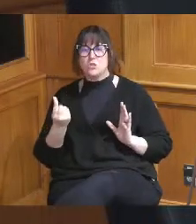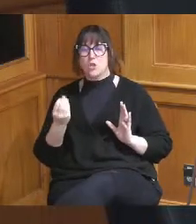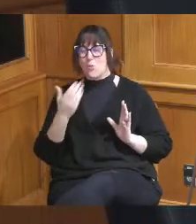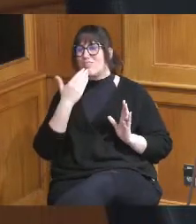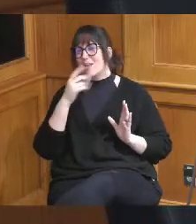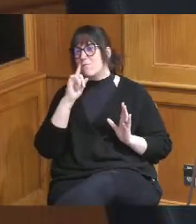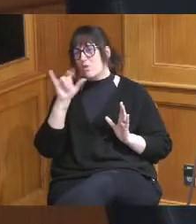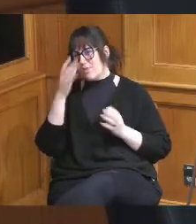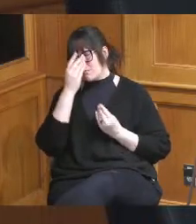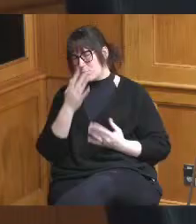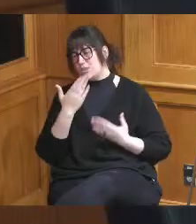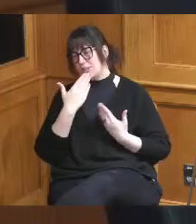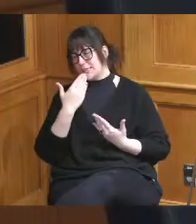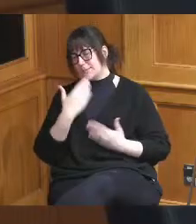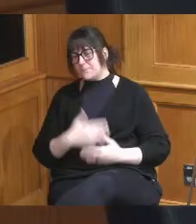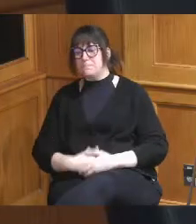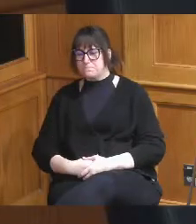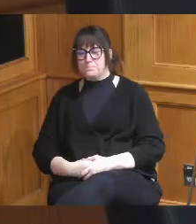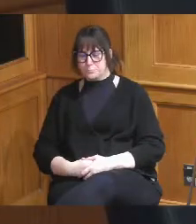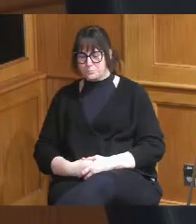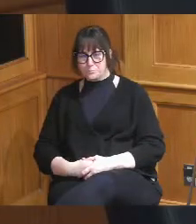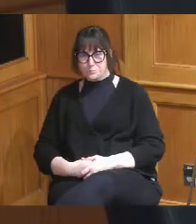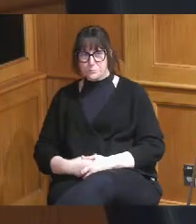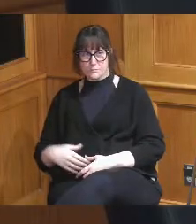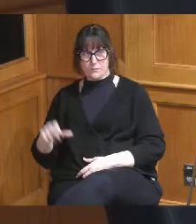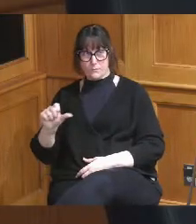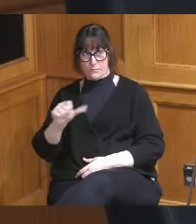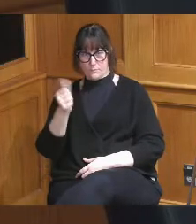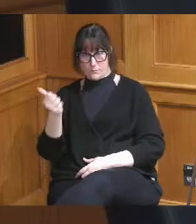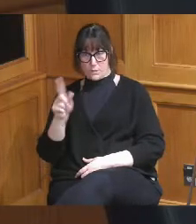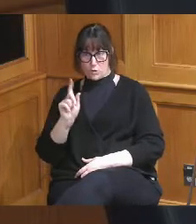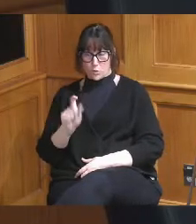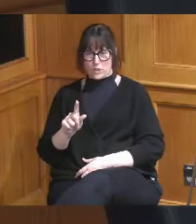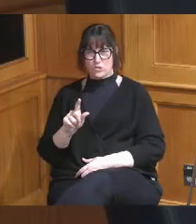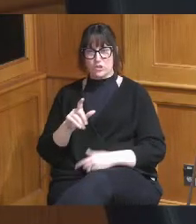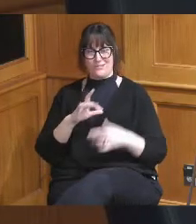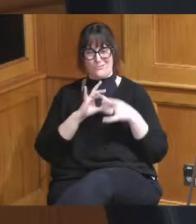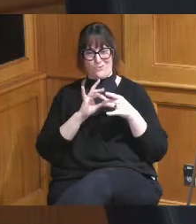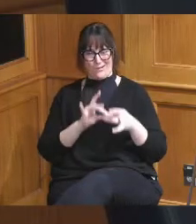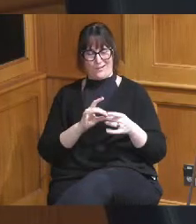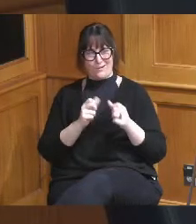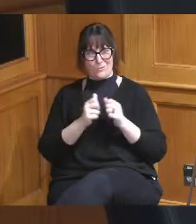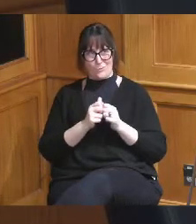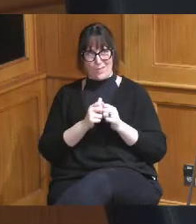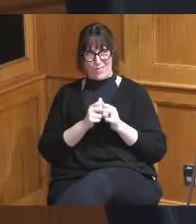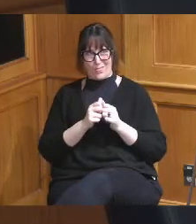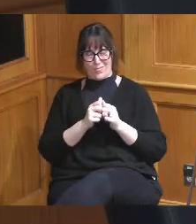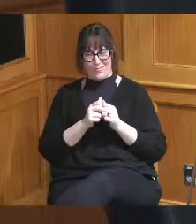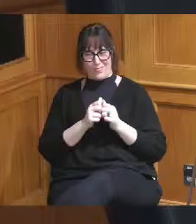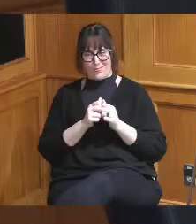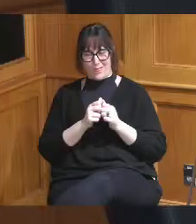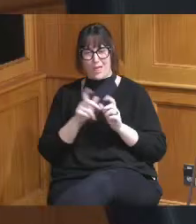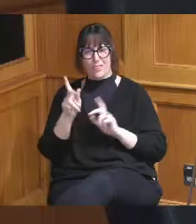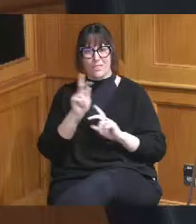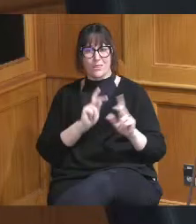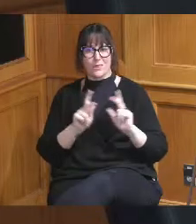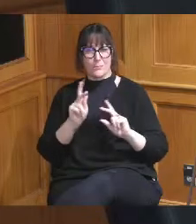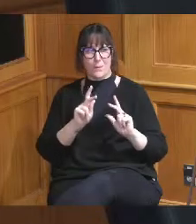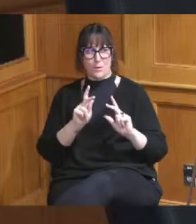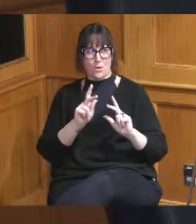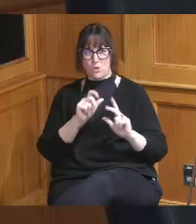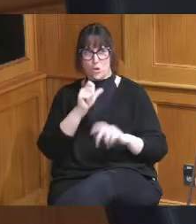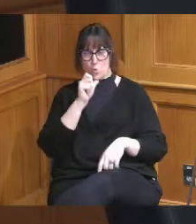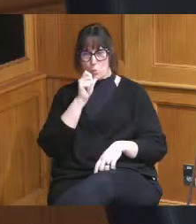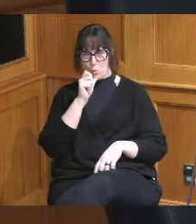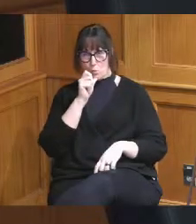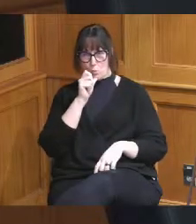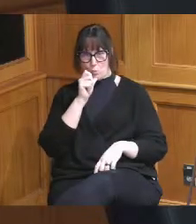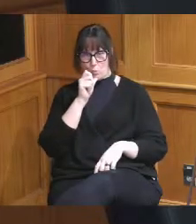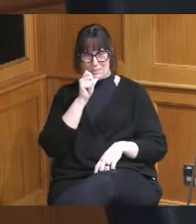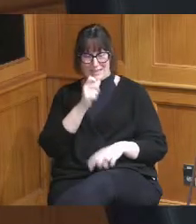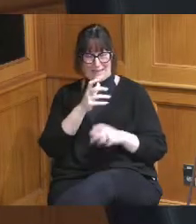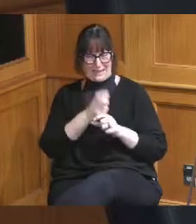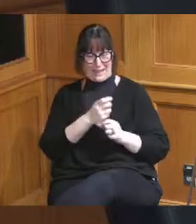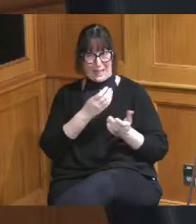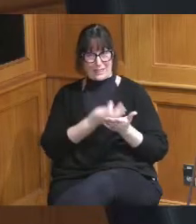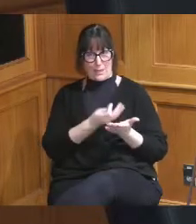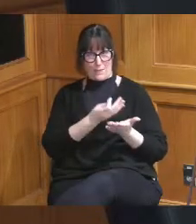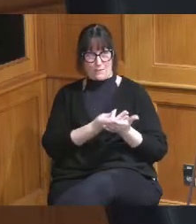that information my other question is related to the folks that were not funded Philosophically